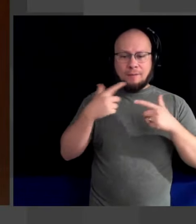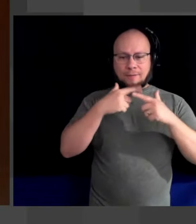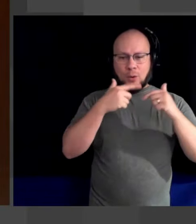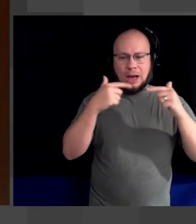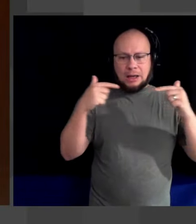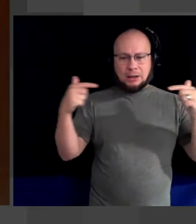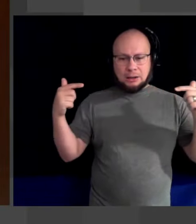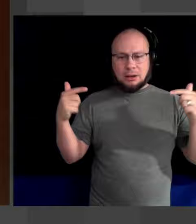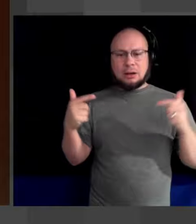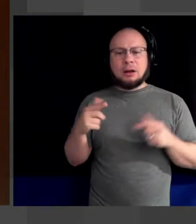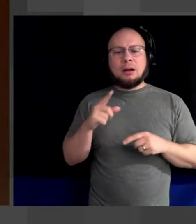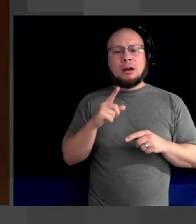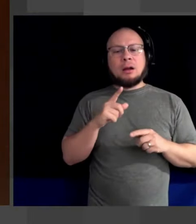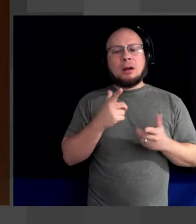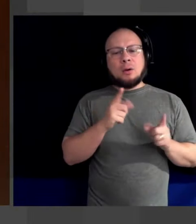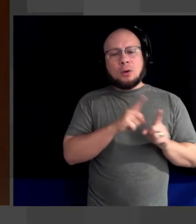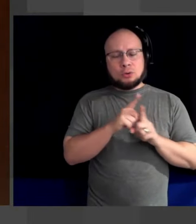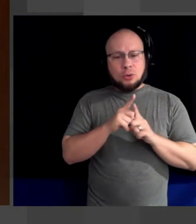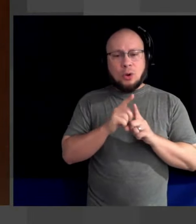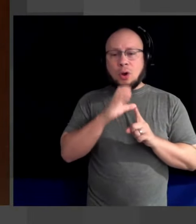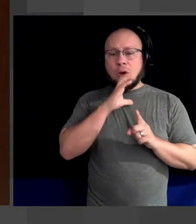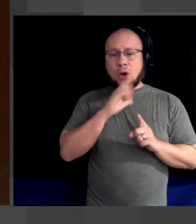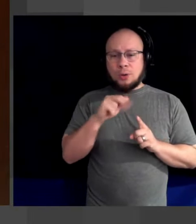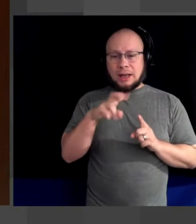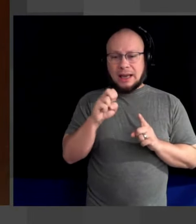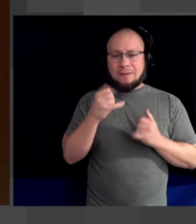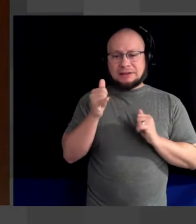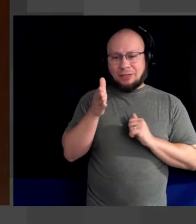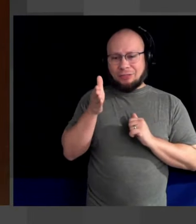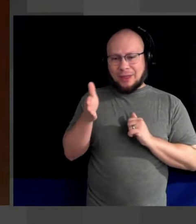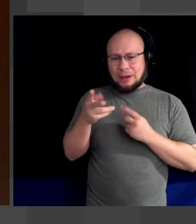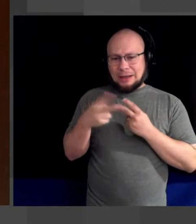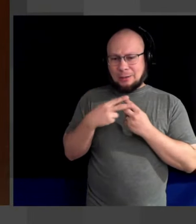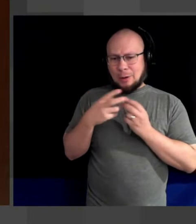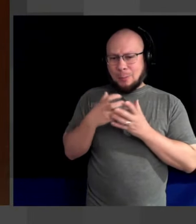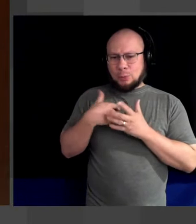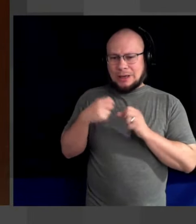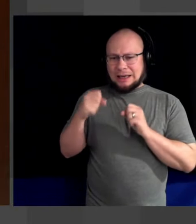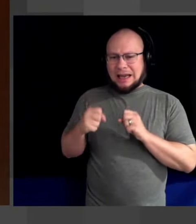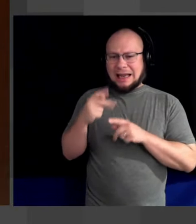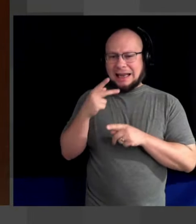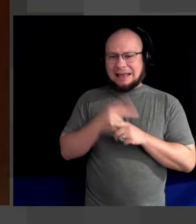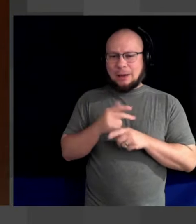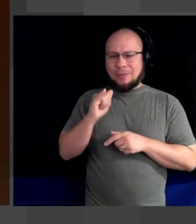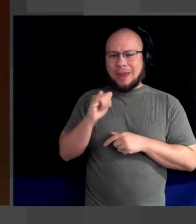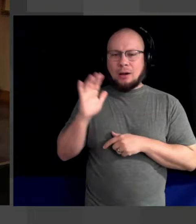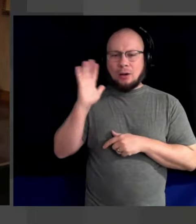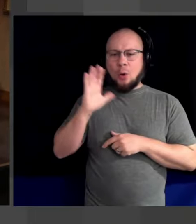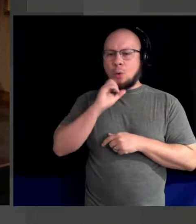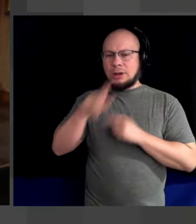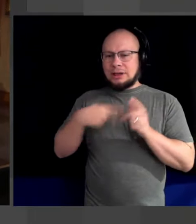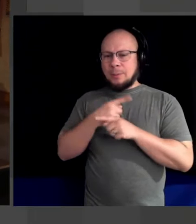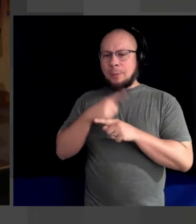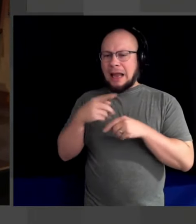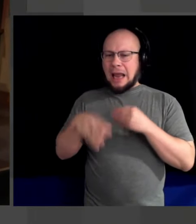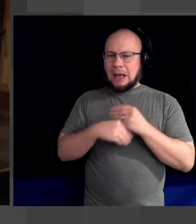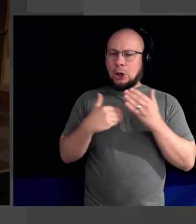VARIATION AS POSSIBLE WITHIN THE ACTUAL CAVES BUT WE WANT TO MAKE SURE THAT THE OLD CAVES ARE